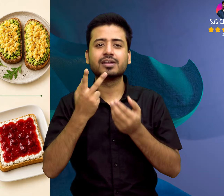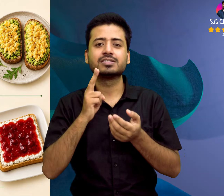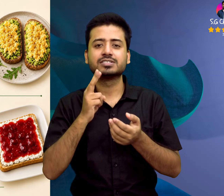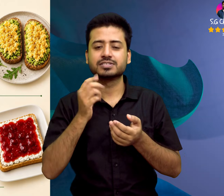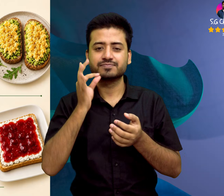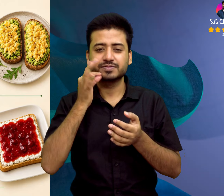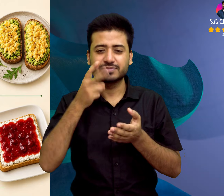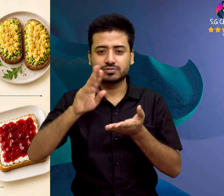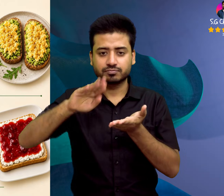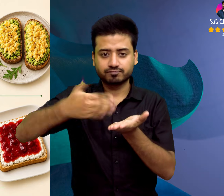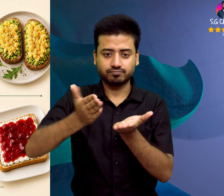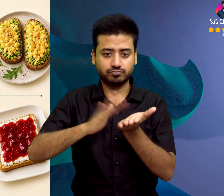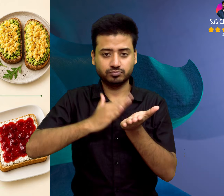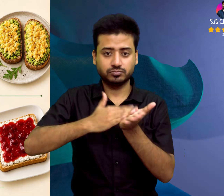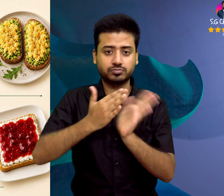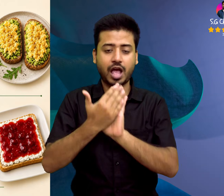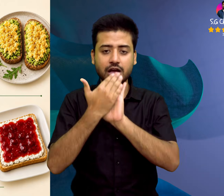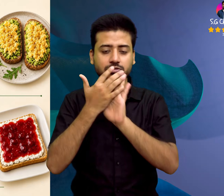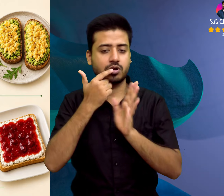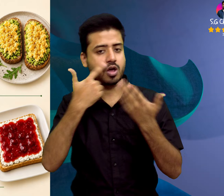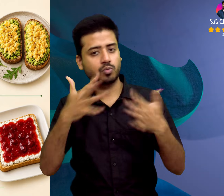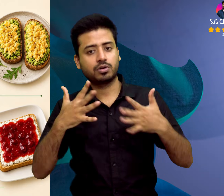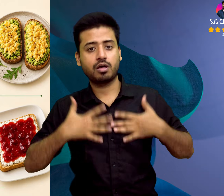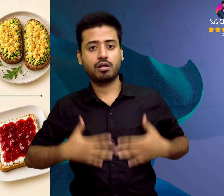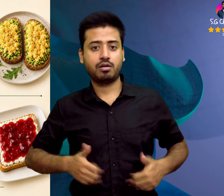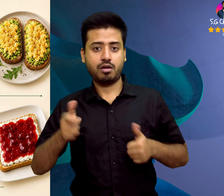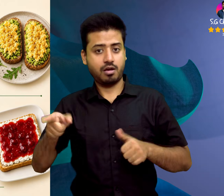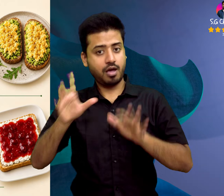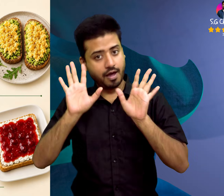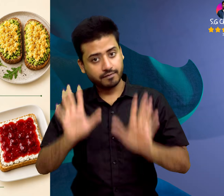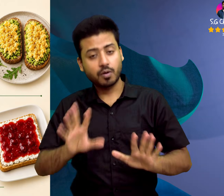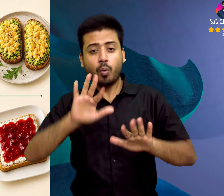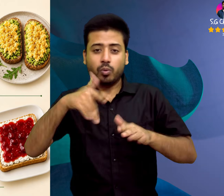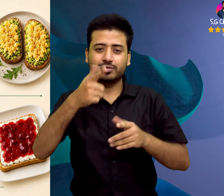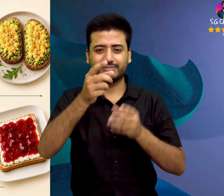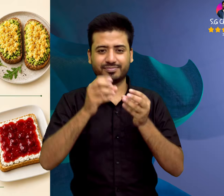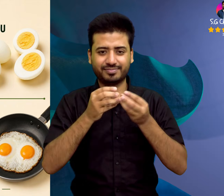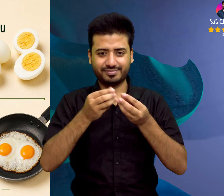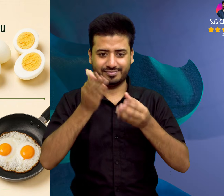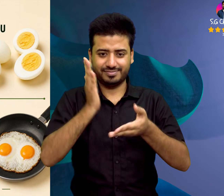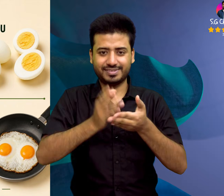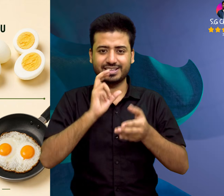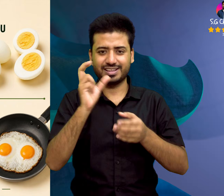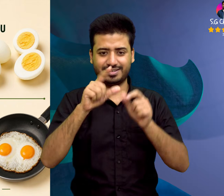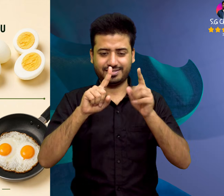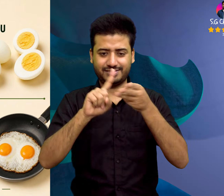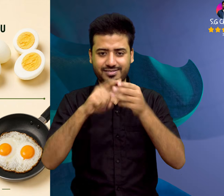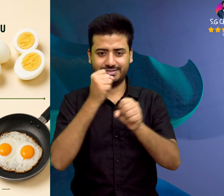providing additional satiety while simultaneously introducing high levels of trans fats or saturated